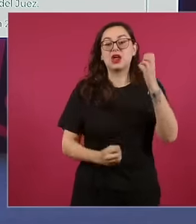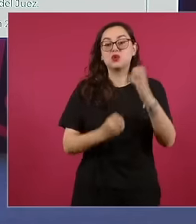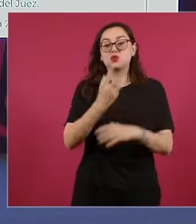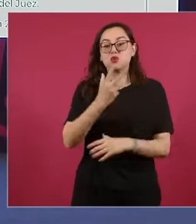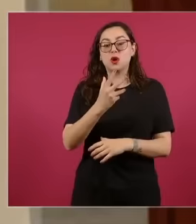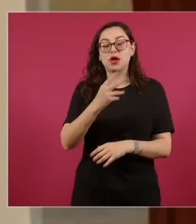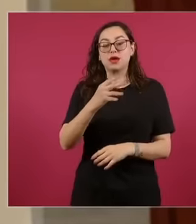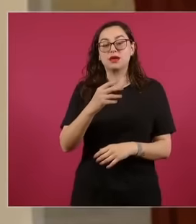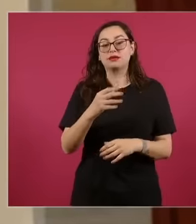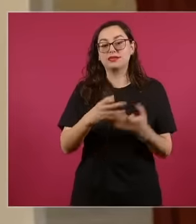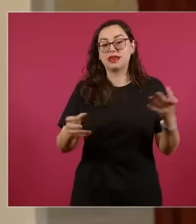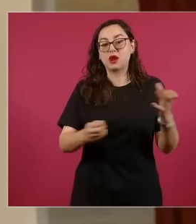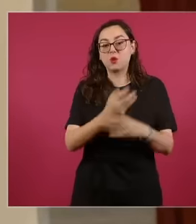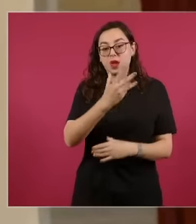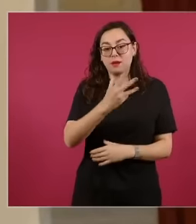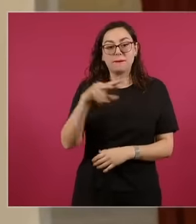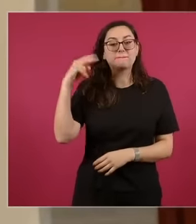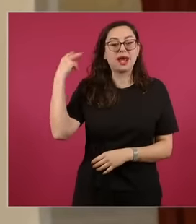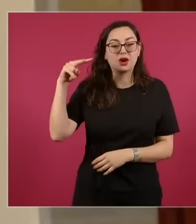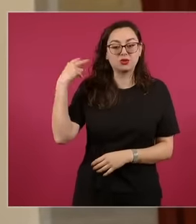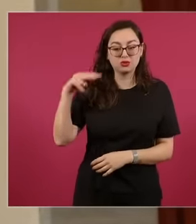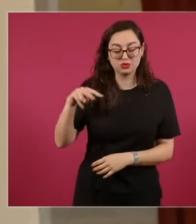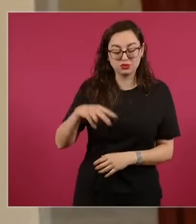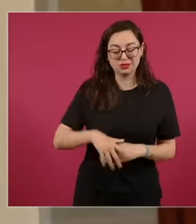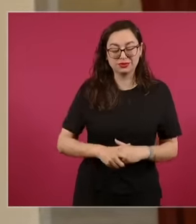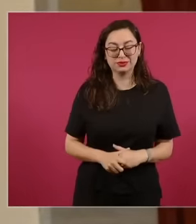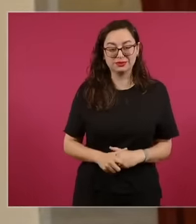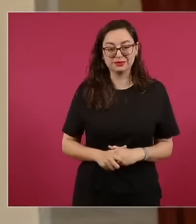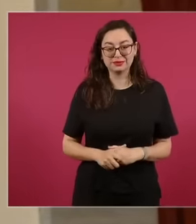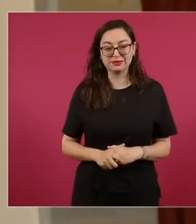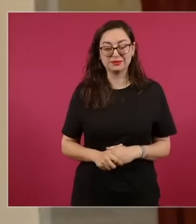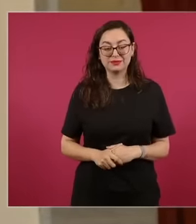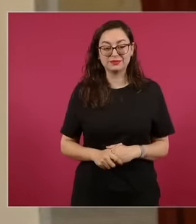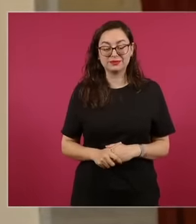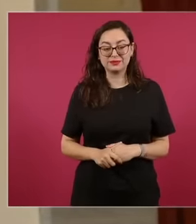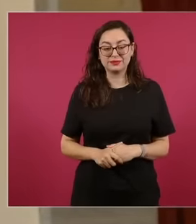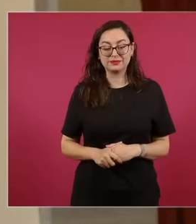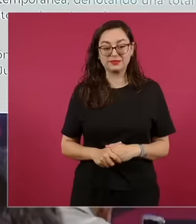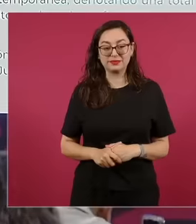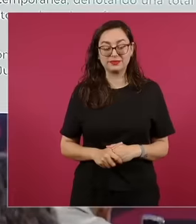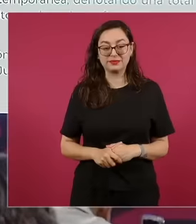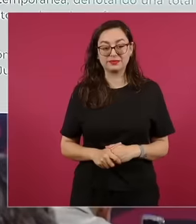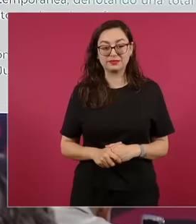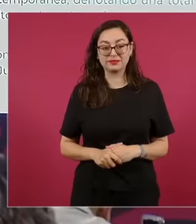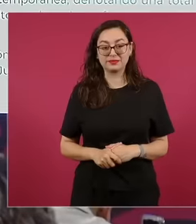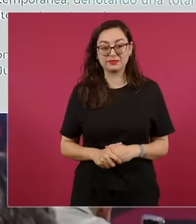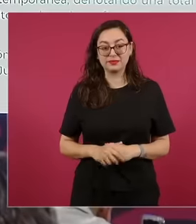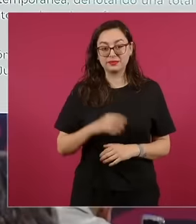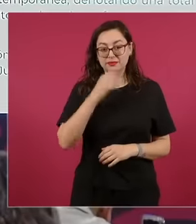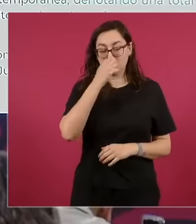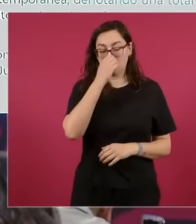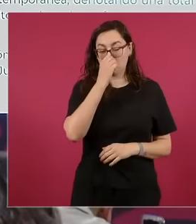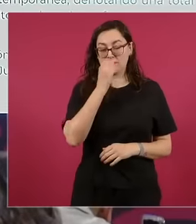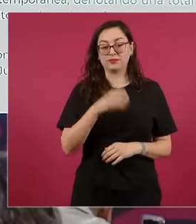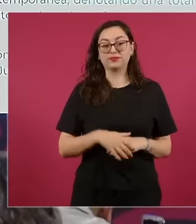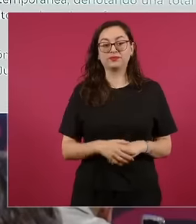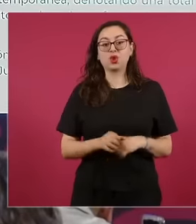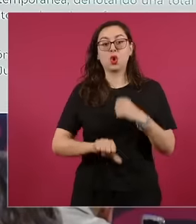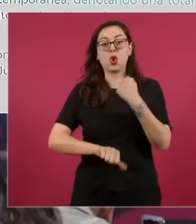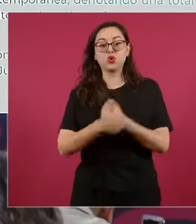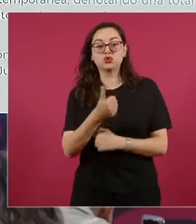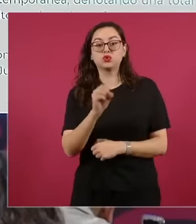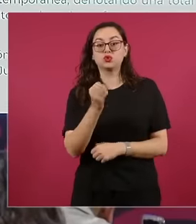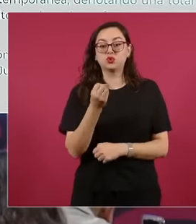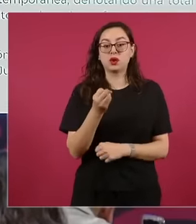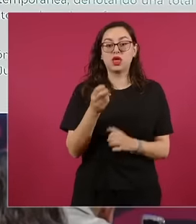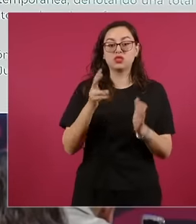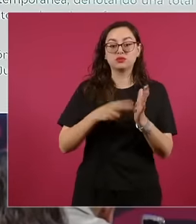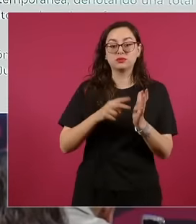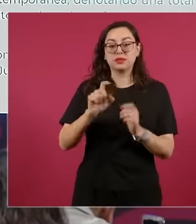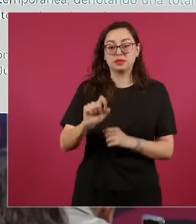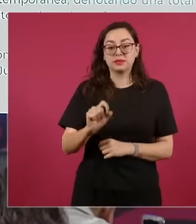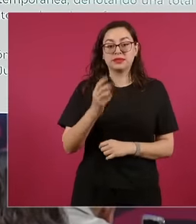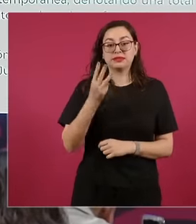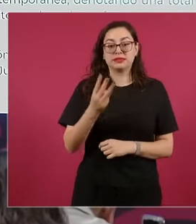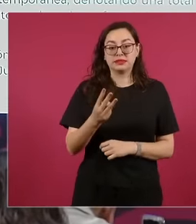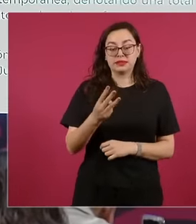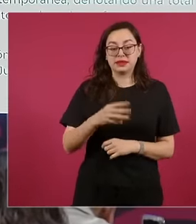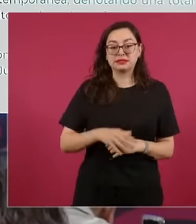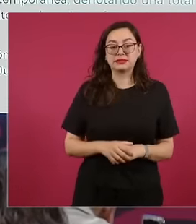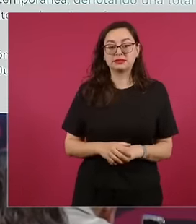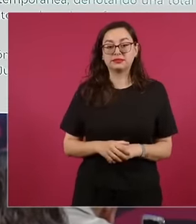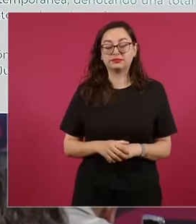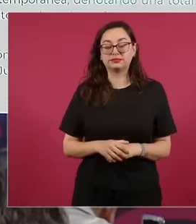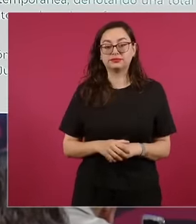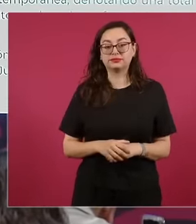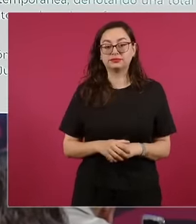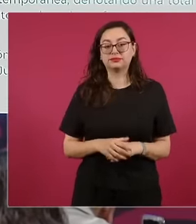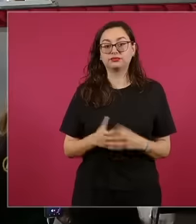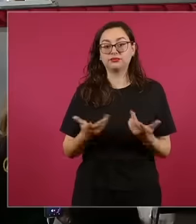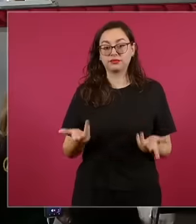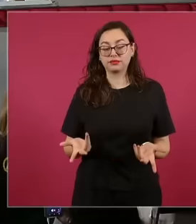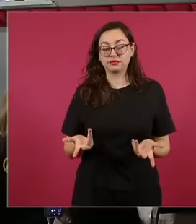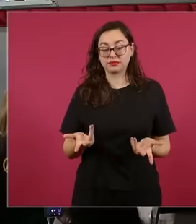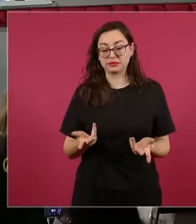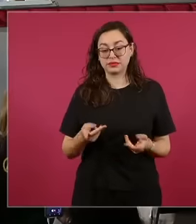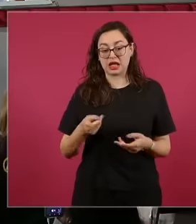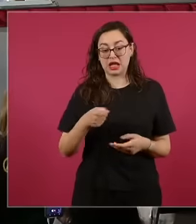Veracruz on October 11, 203 the temporary occupation decree became insubsistent